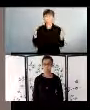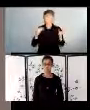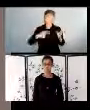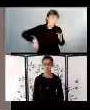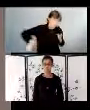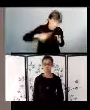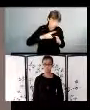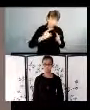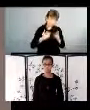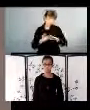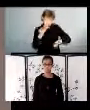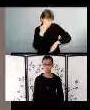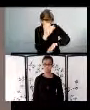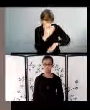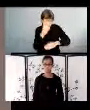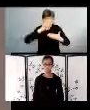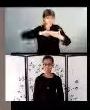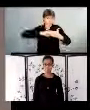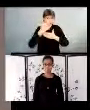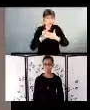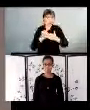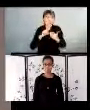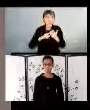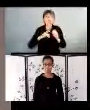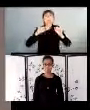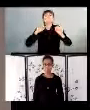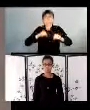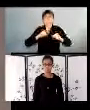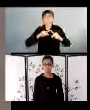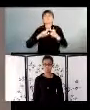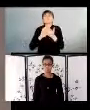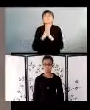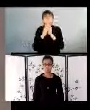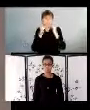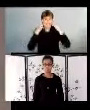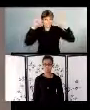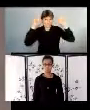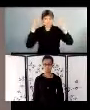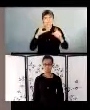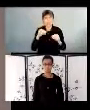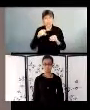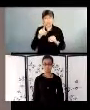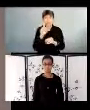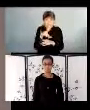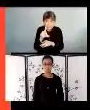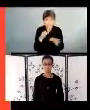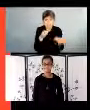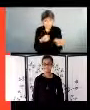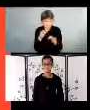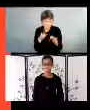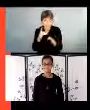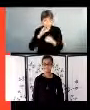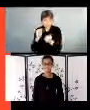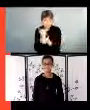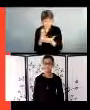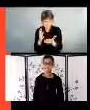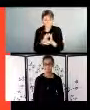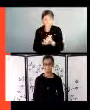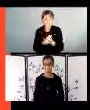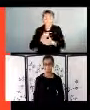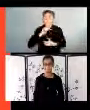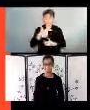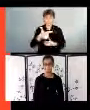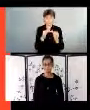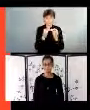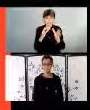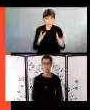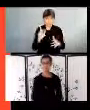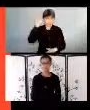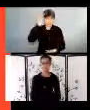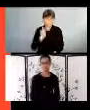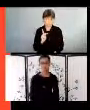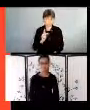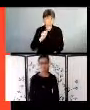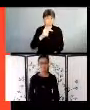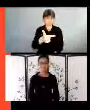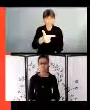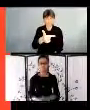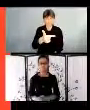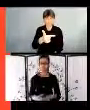have the most likelihood of being able to occur and we’ve done good planning for them.